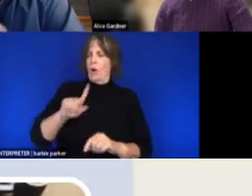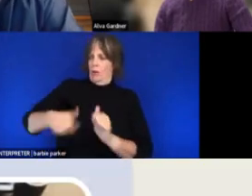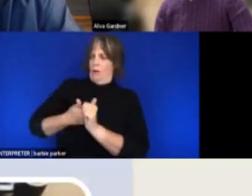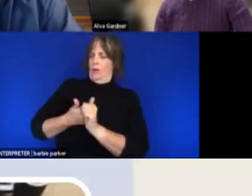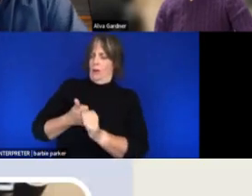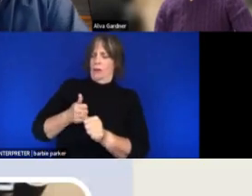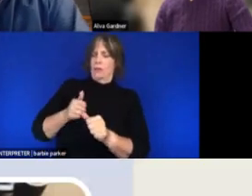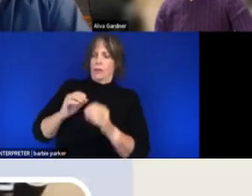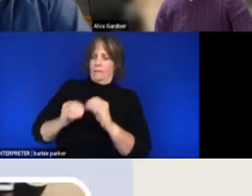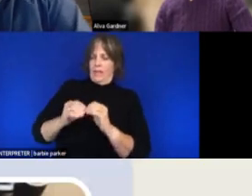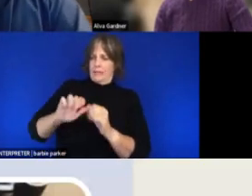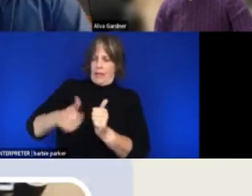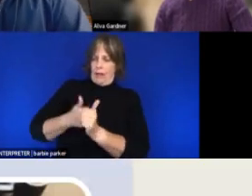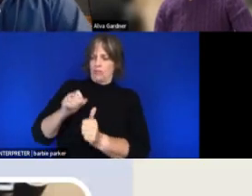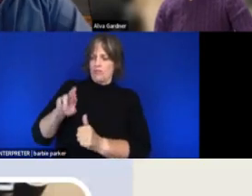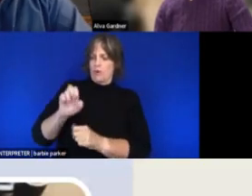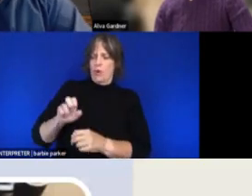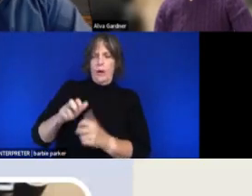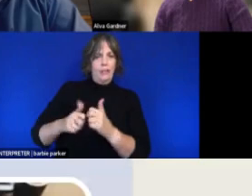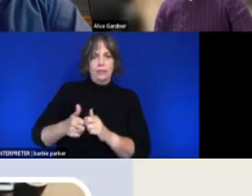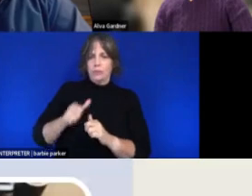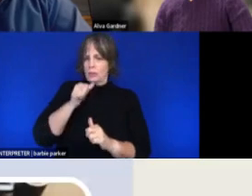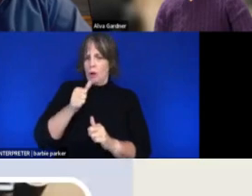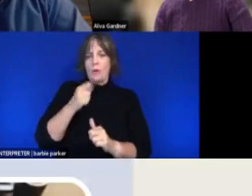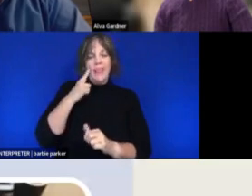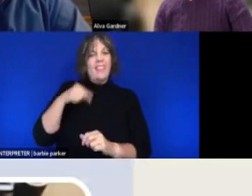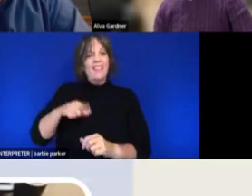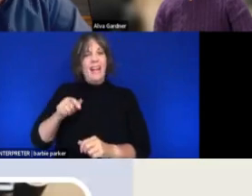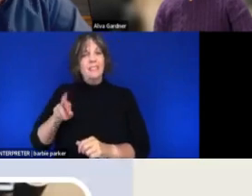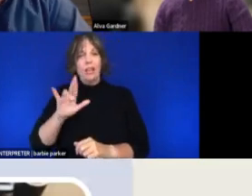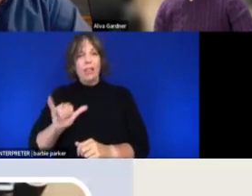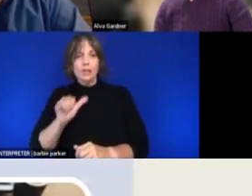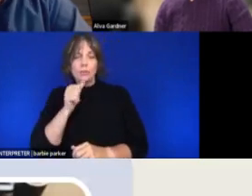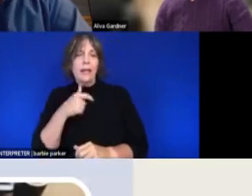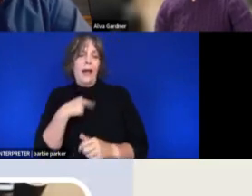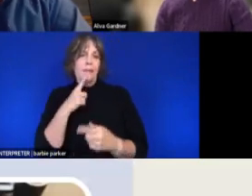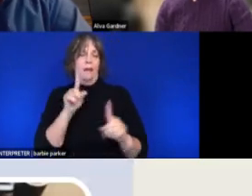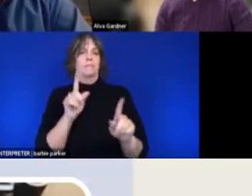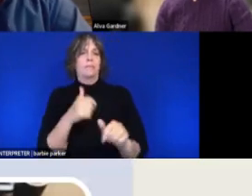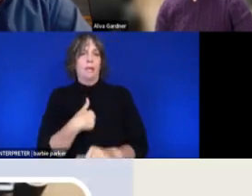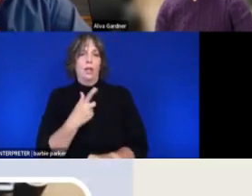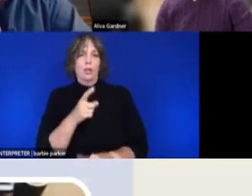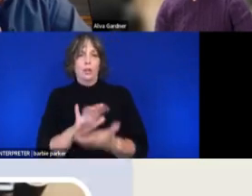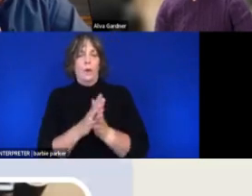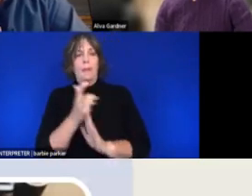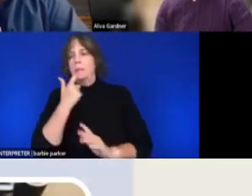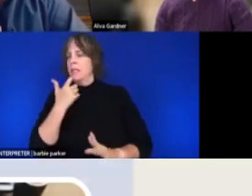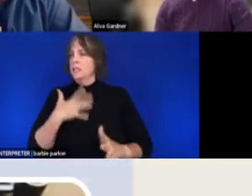putting out the fires. And the thing about a crisis culture, it becomes addictive. So if I don't have a crisis going on, I need to create one, because I don't